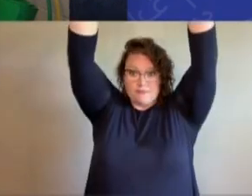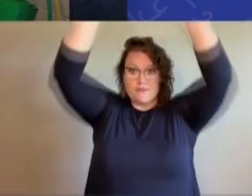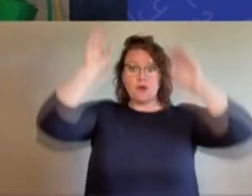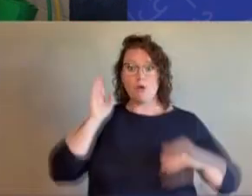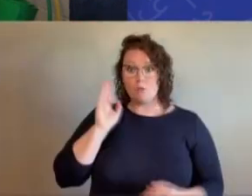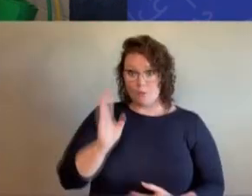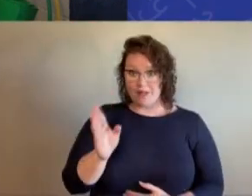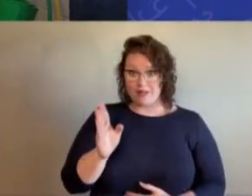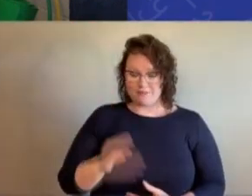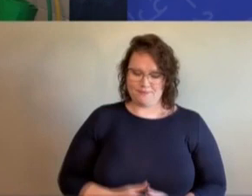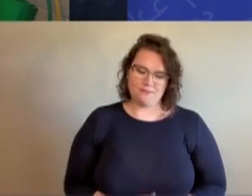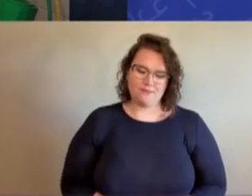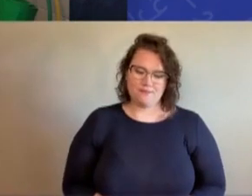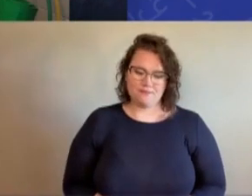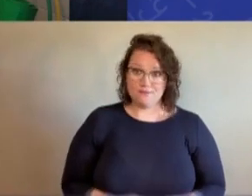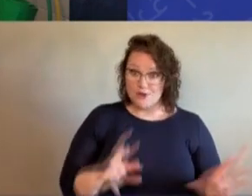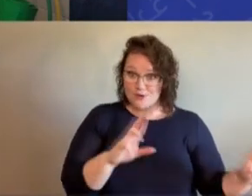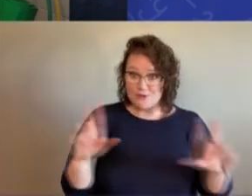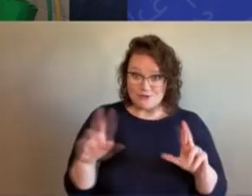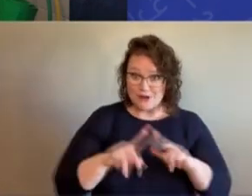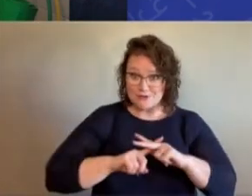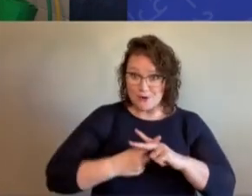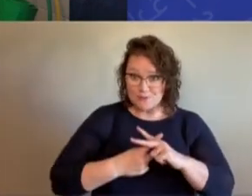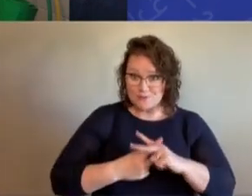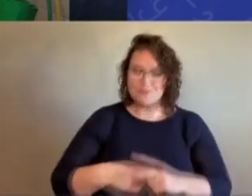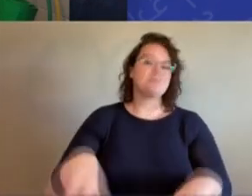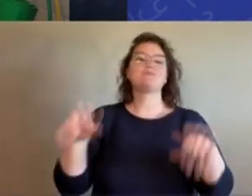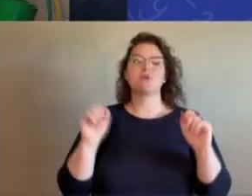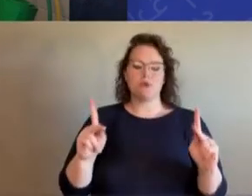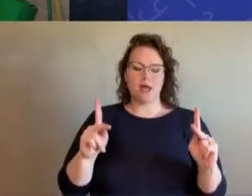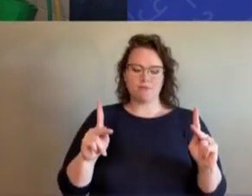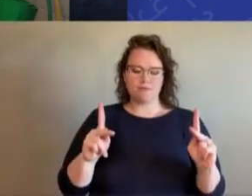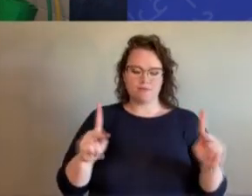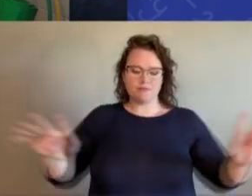We are going to start off to the side, move our hands to the